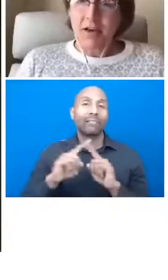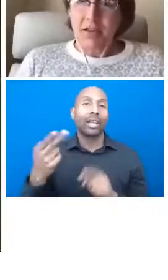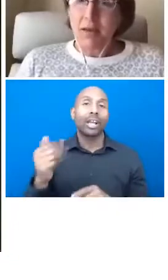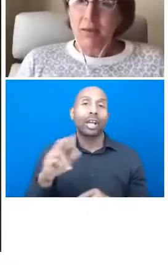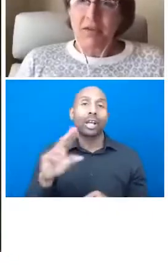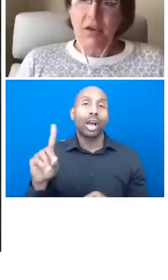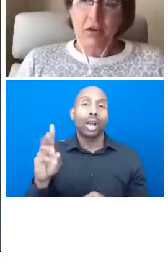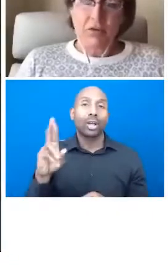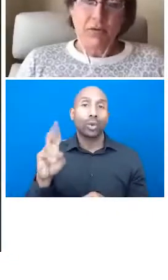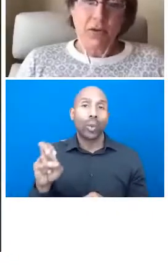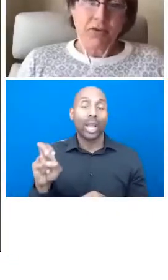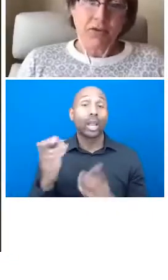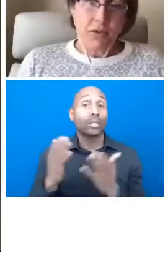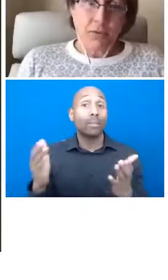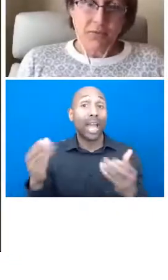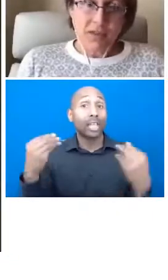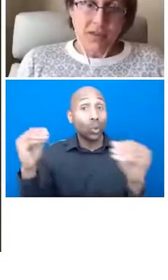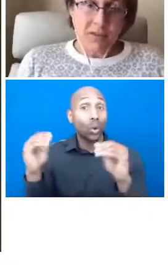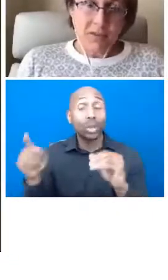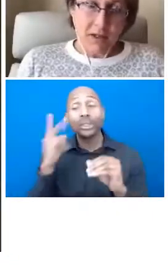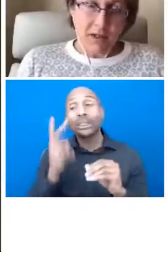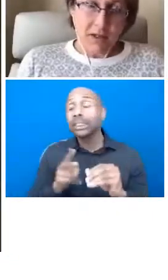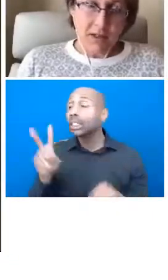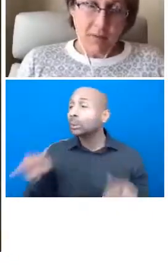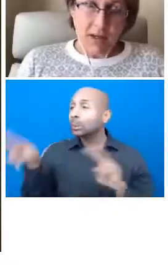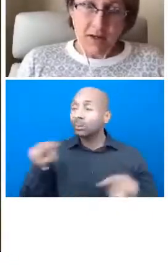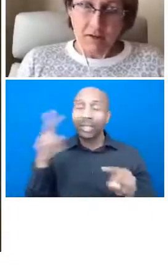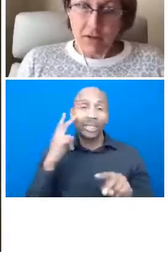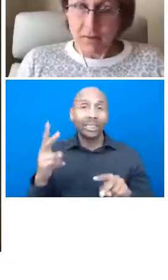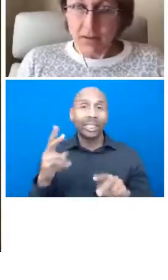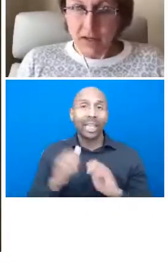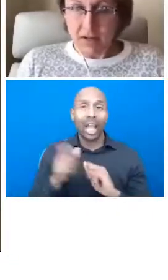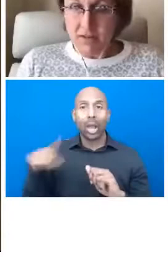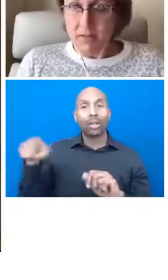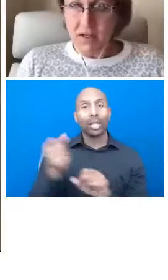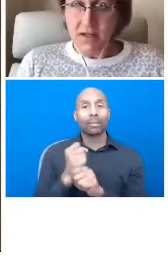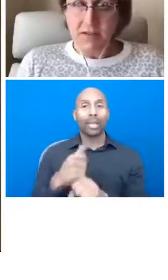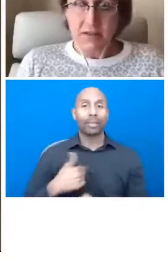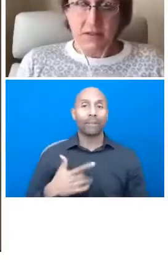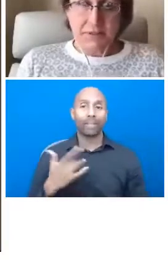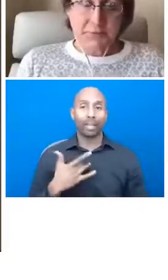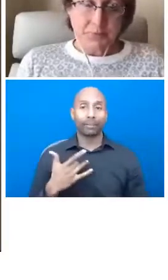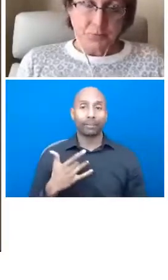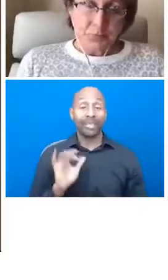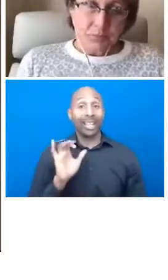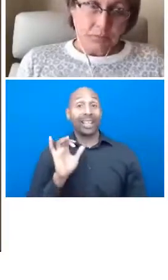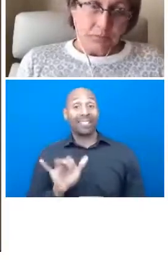they make me feel. This is made out of zipties.